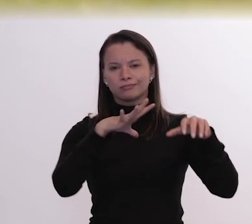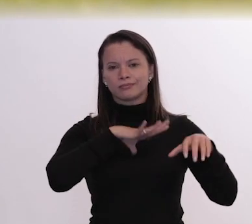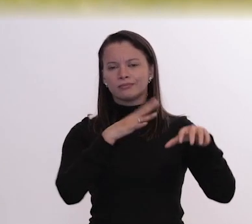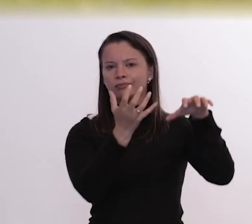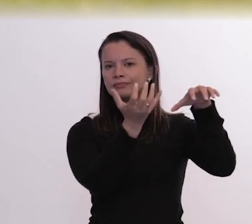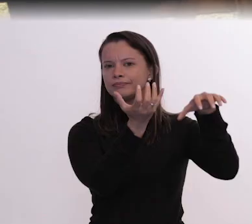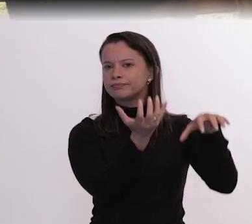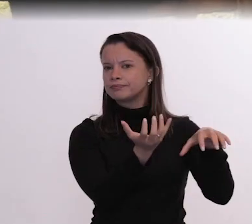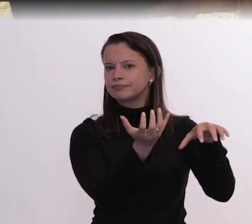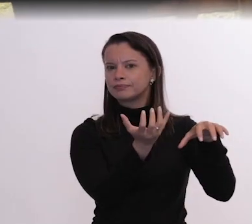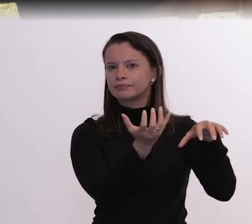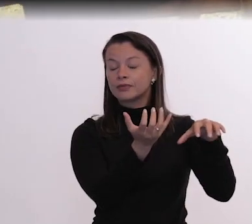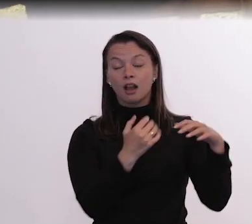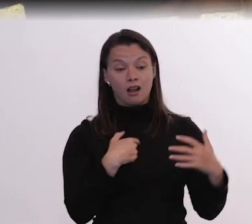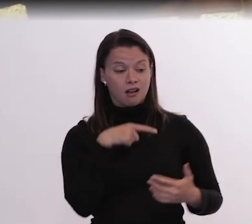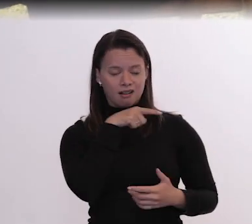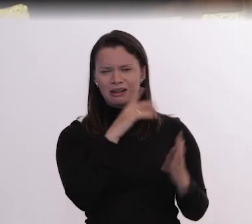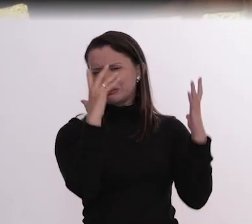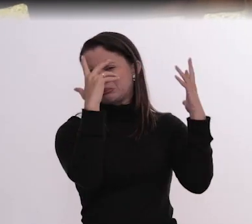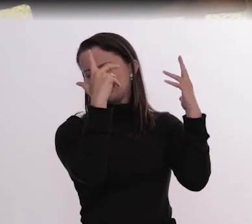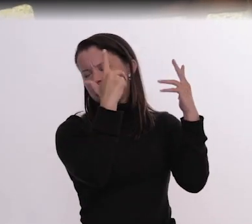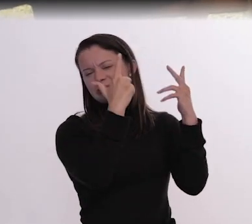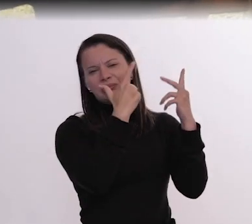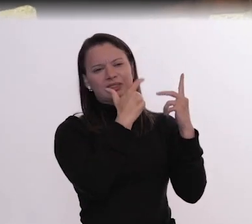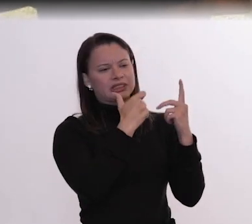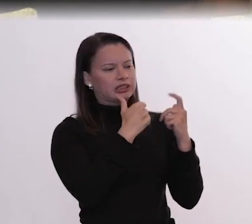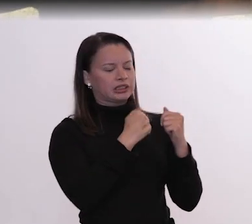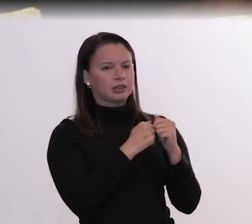Brasília is beautiful to see from the outside, but bad to live at first.